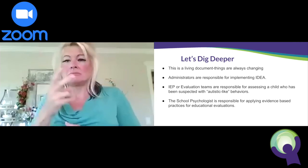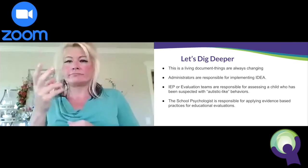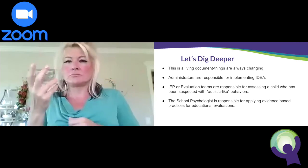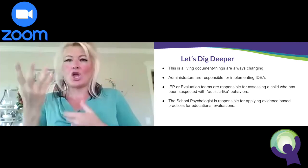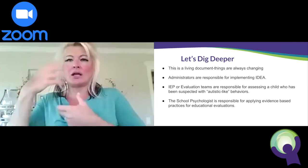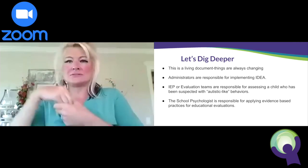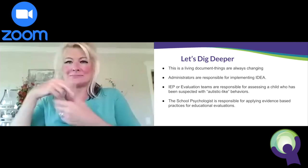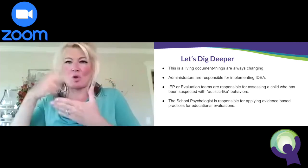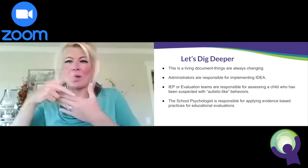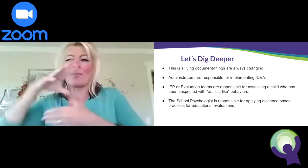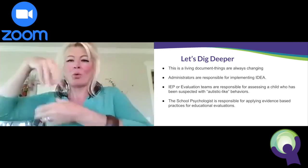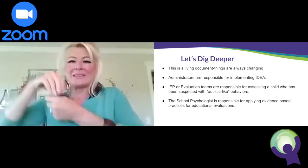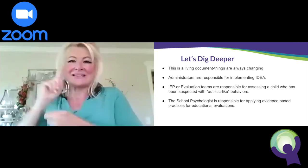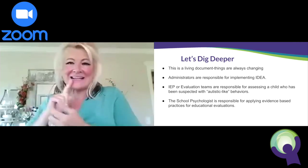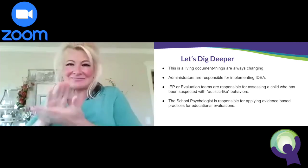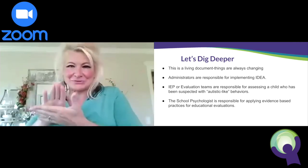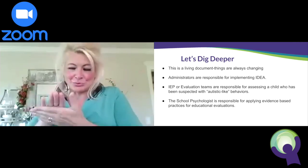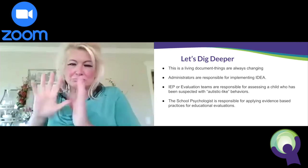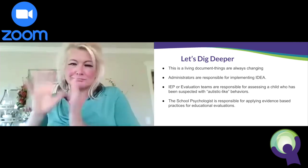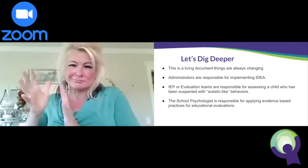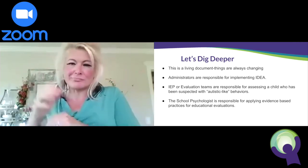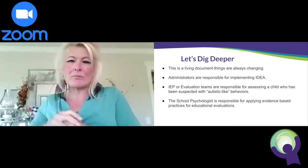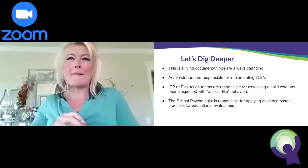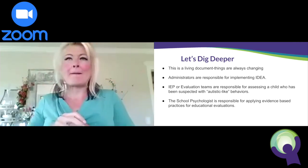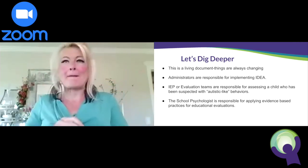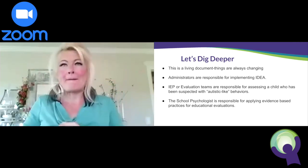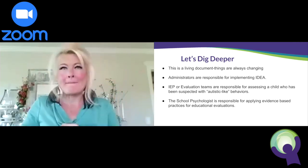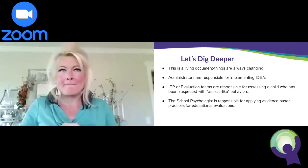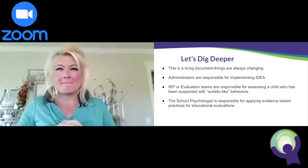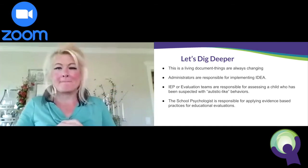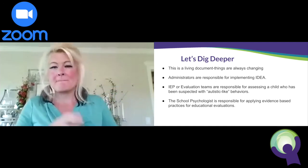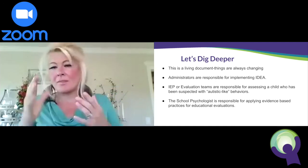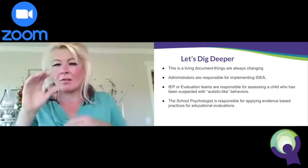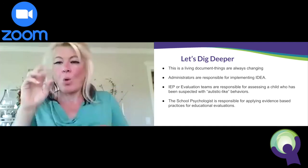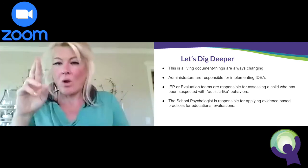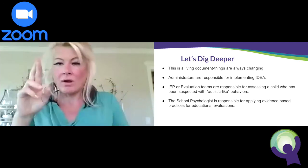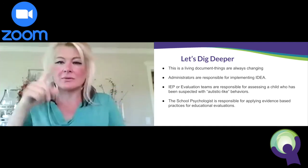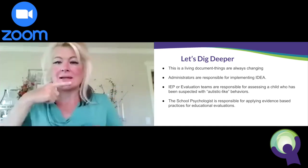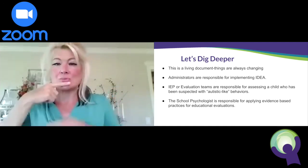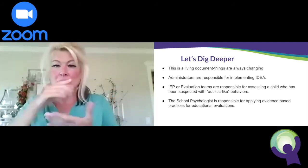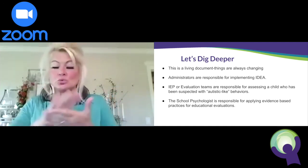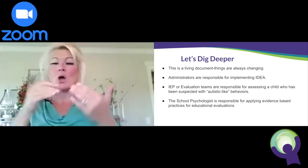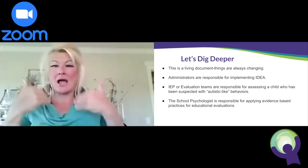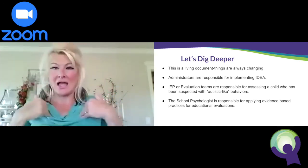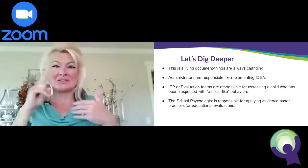of them, I love to see both or having an autism program that includes the deaf and hard of hearing or